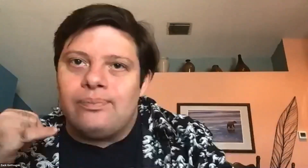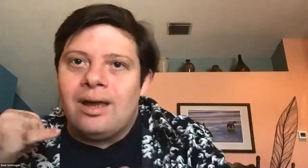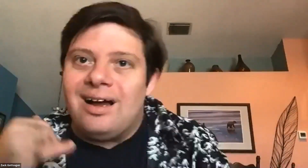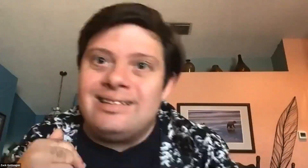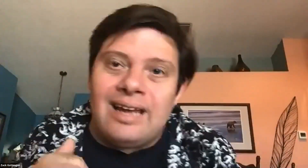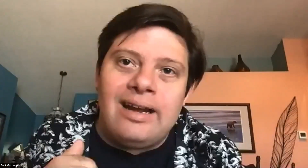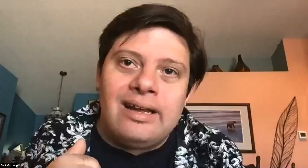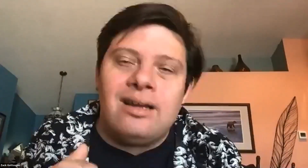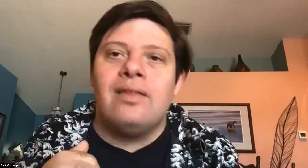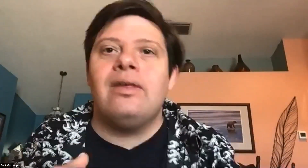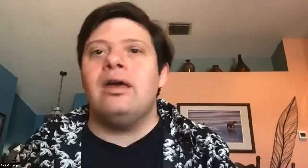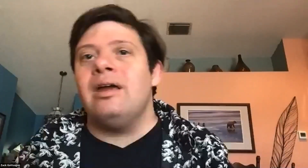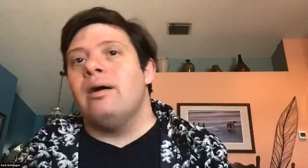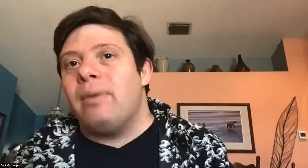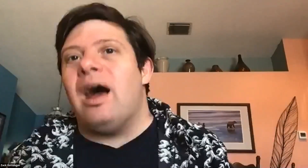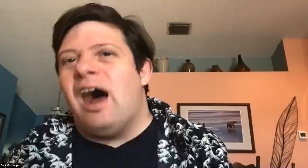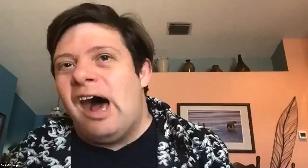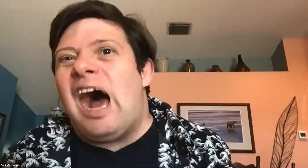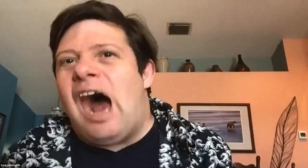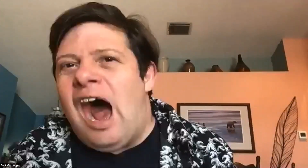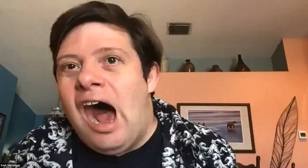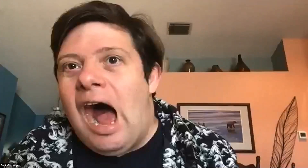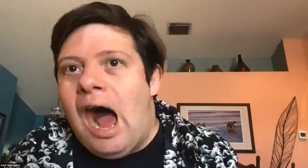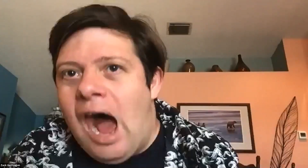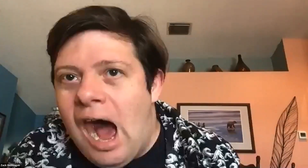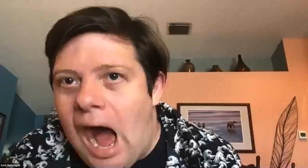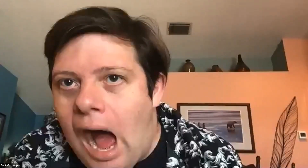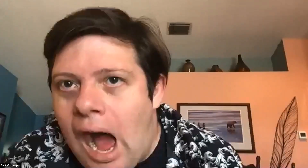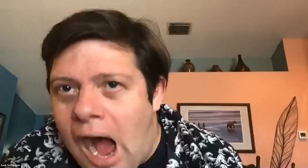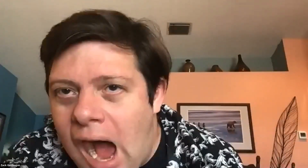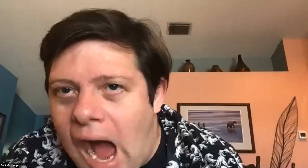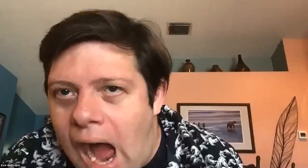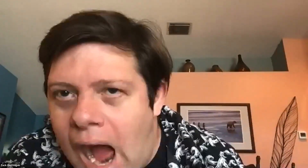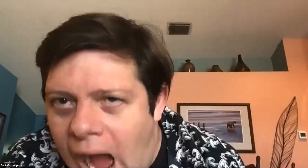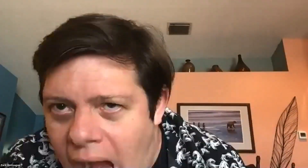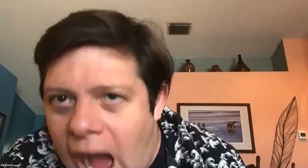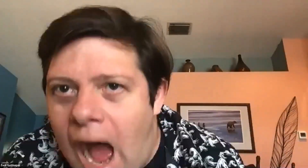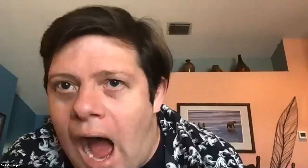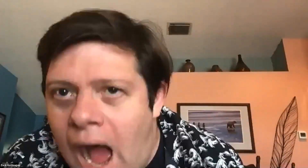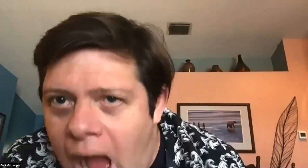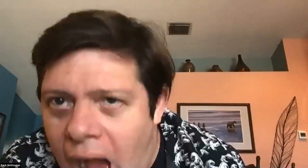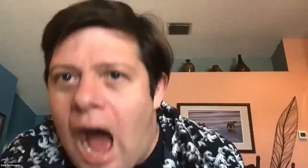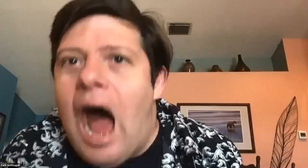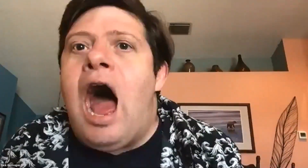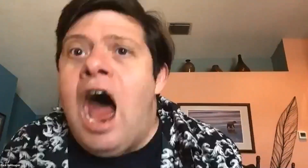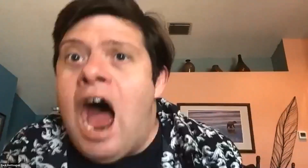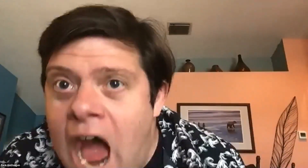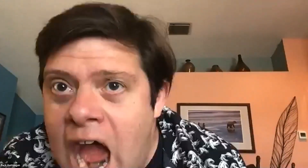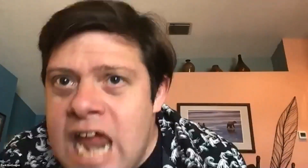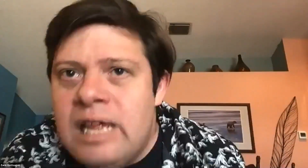good at doing